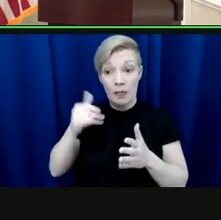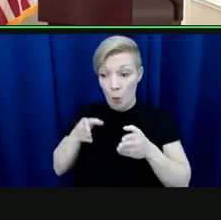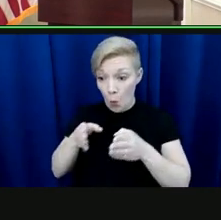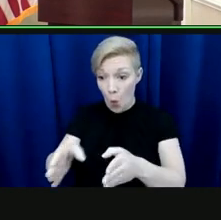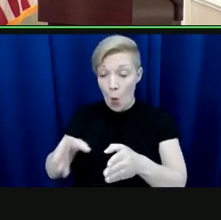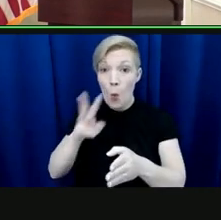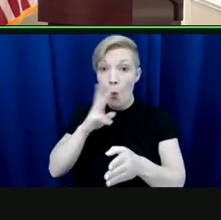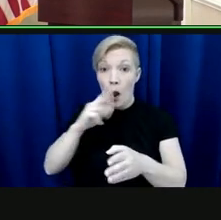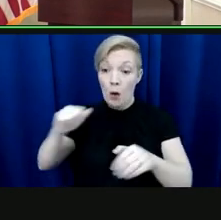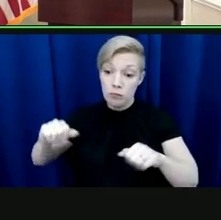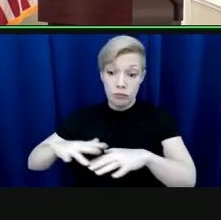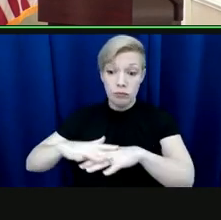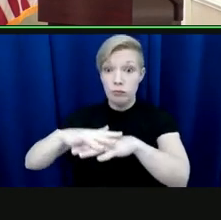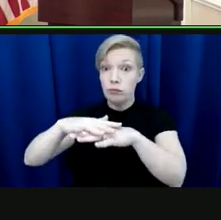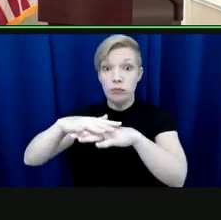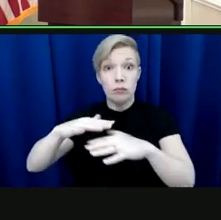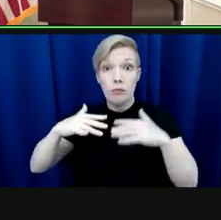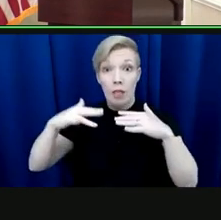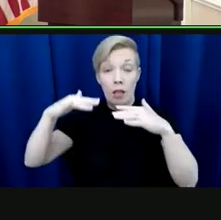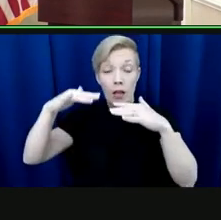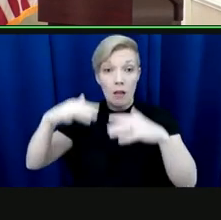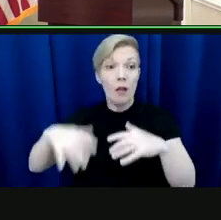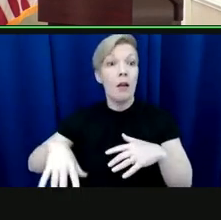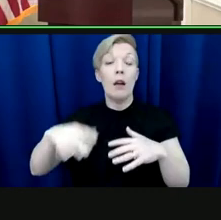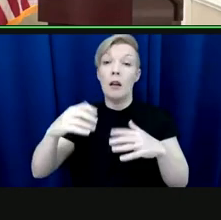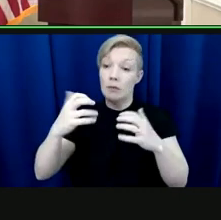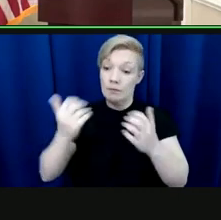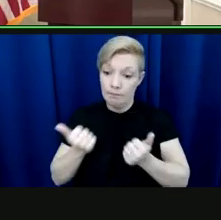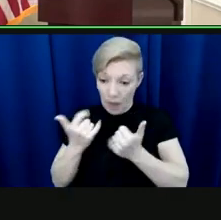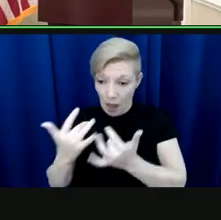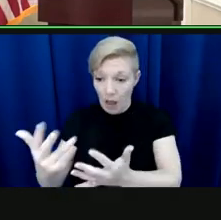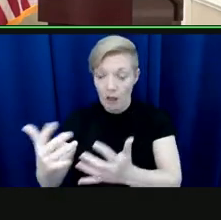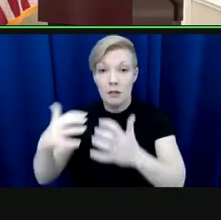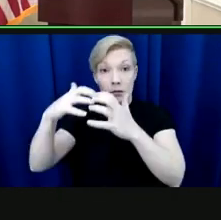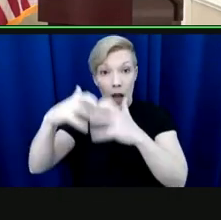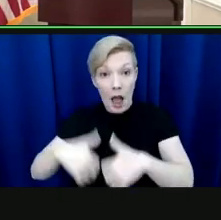homes and communities burn, crops fail and schools flood.